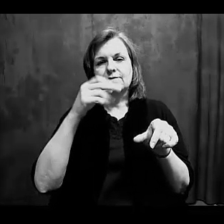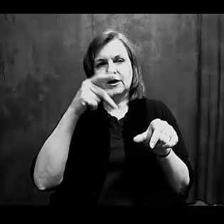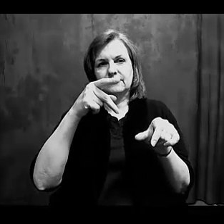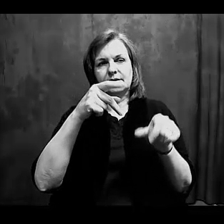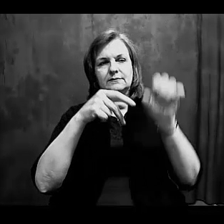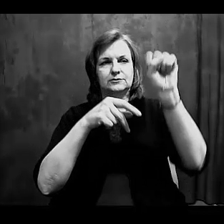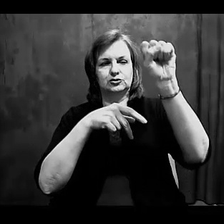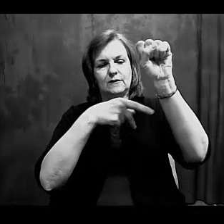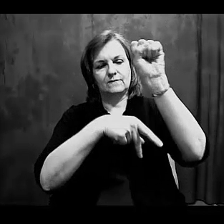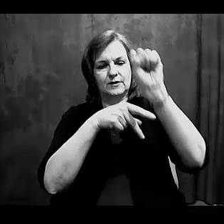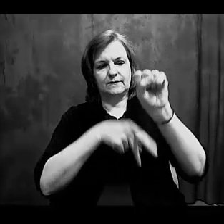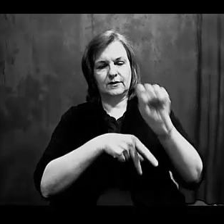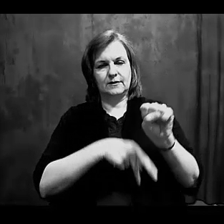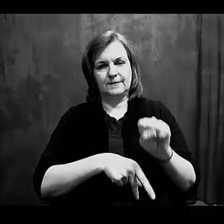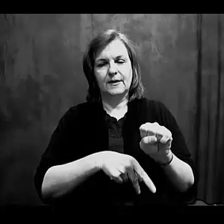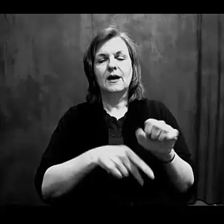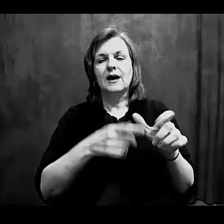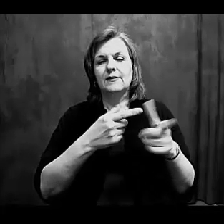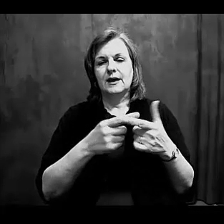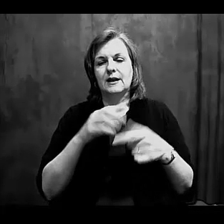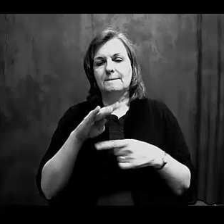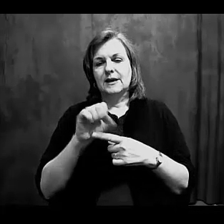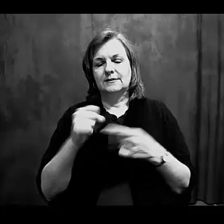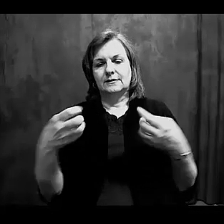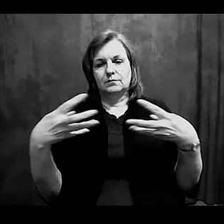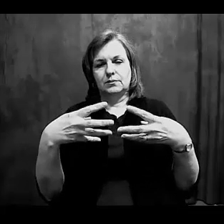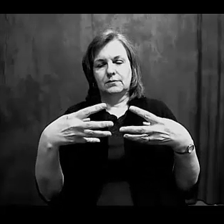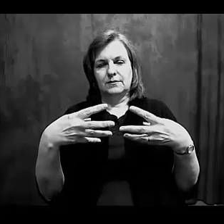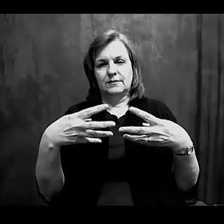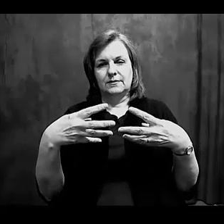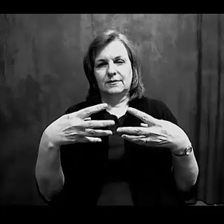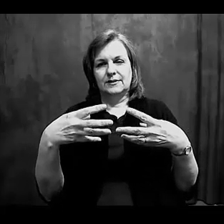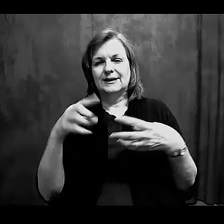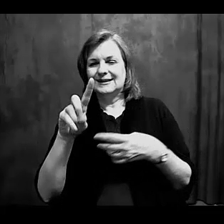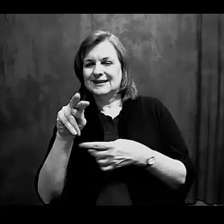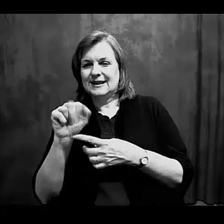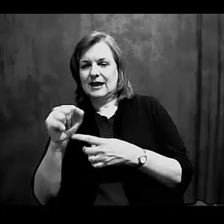bases that are pointing in the case of DNA towards the middle